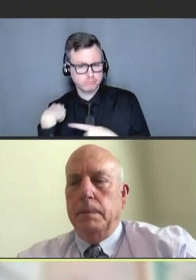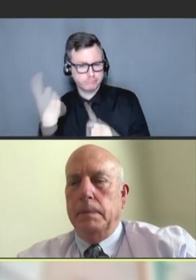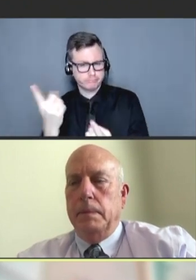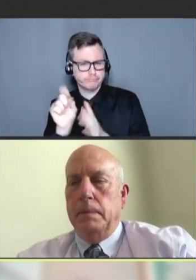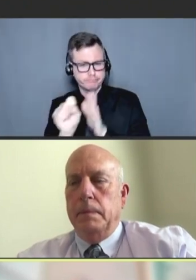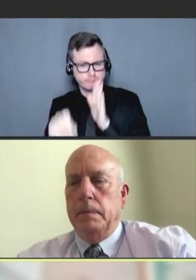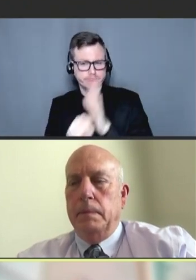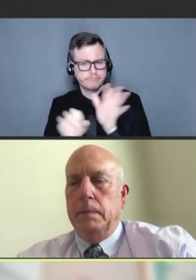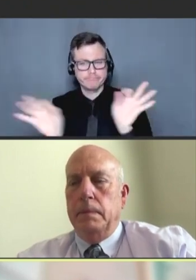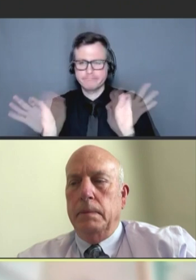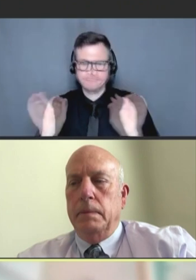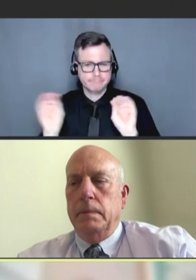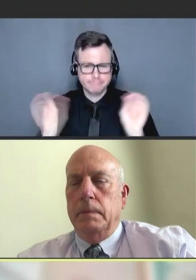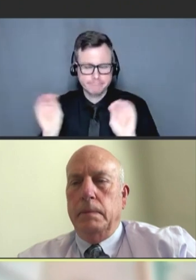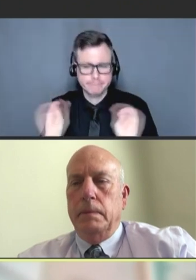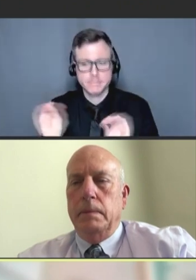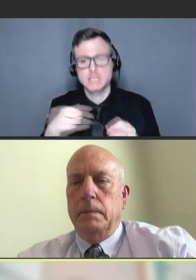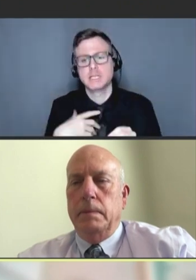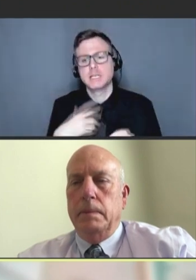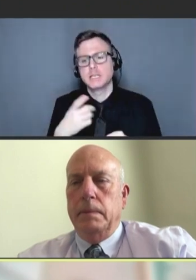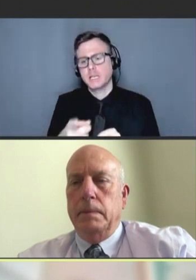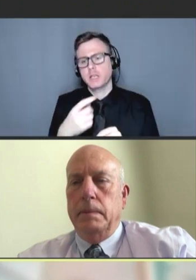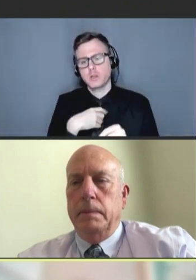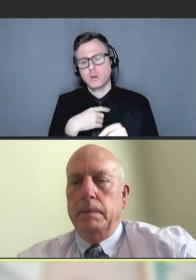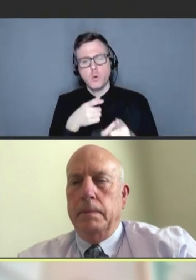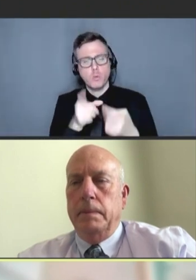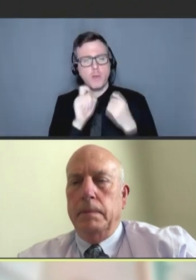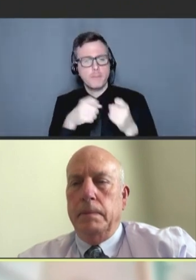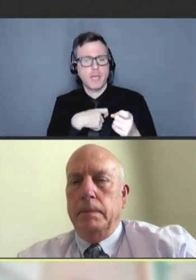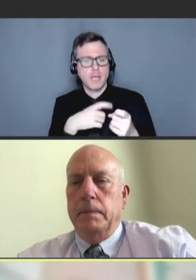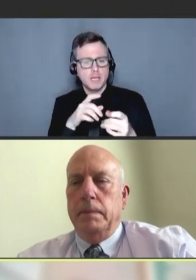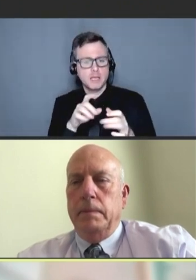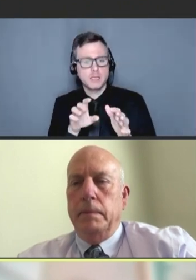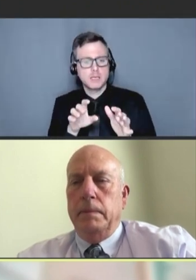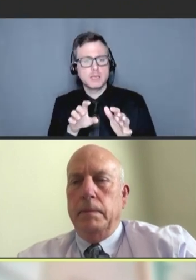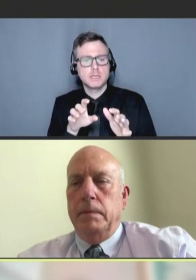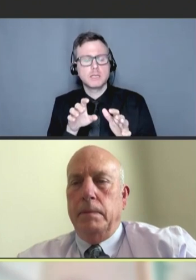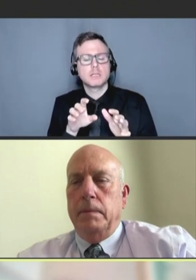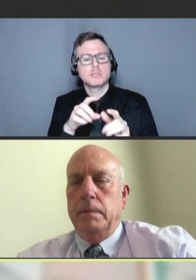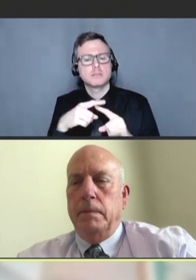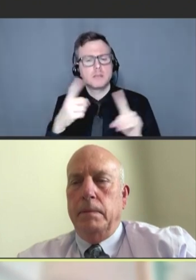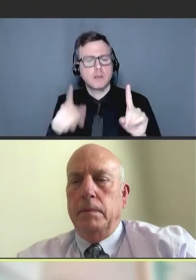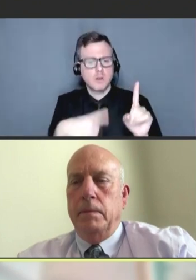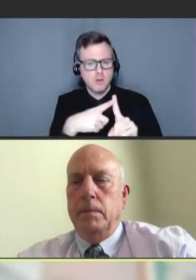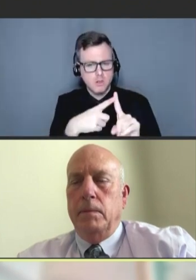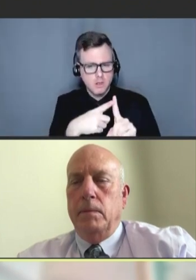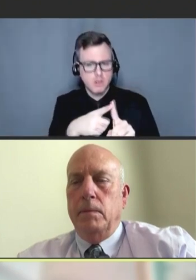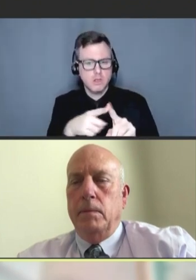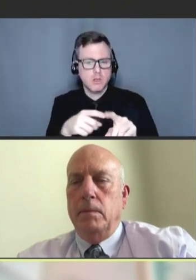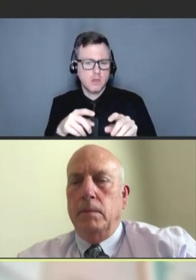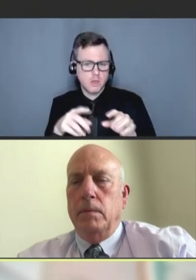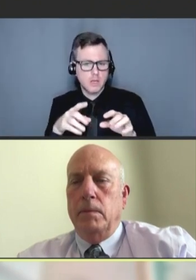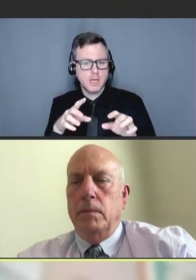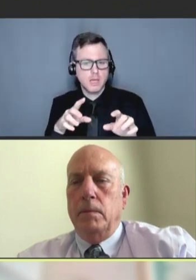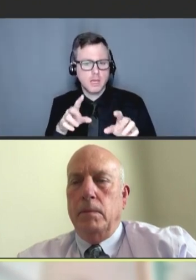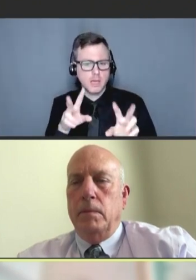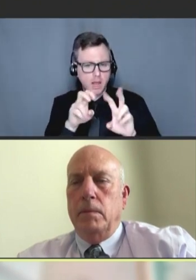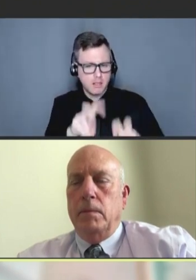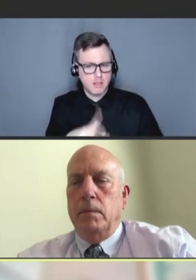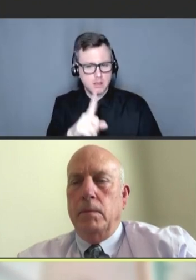in a rapid cycle analysis looking at ischemic stroke risk in all ages and including in persons